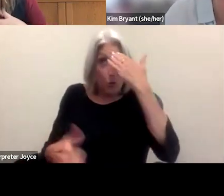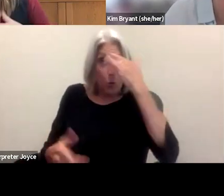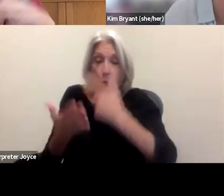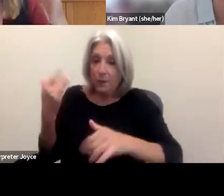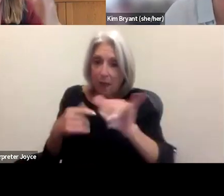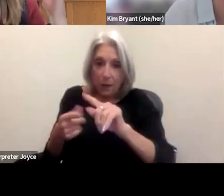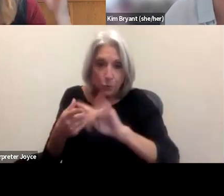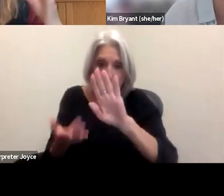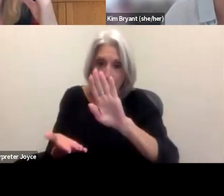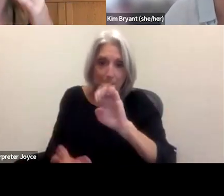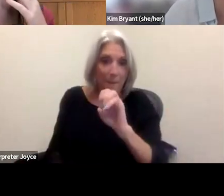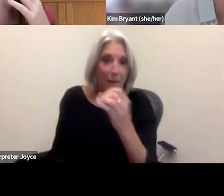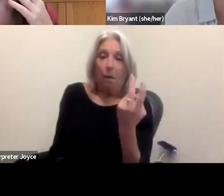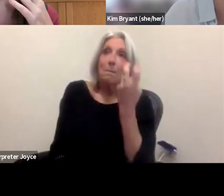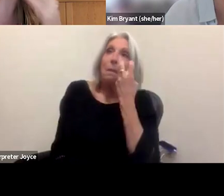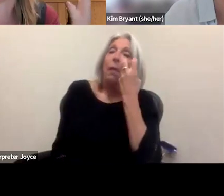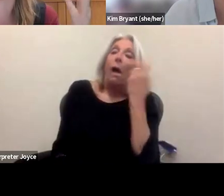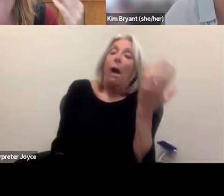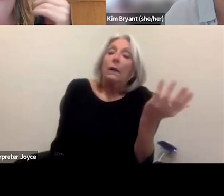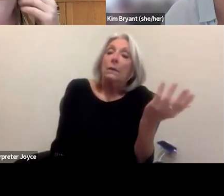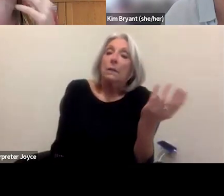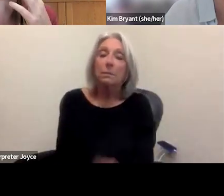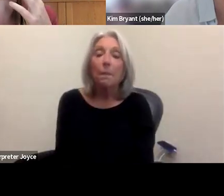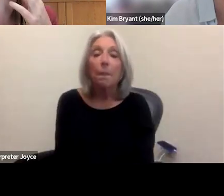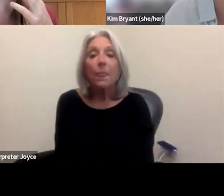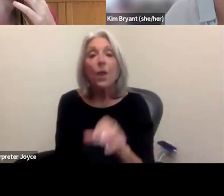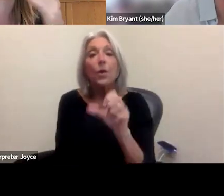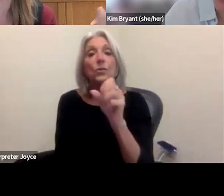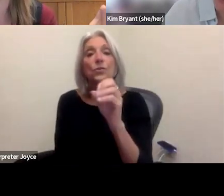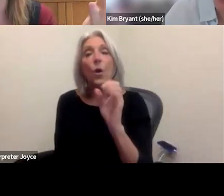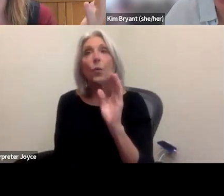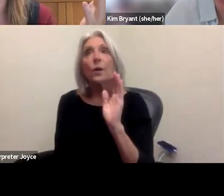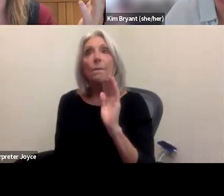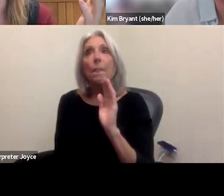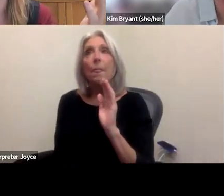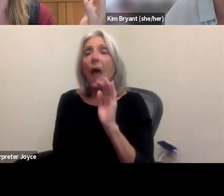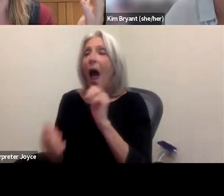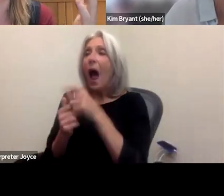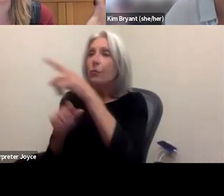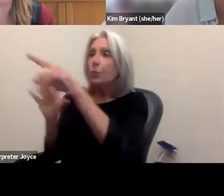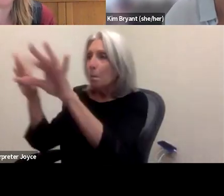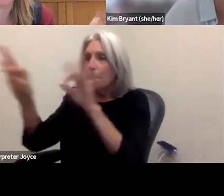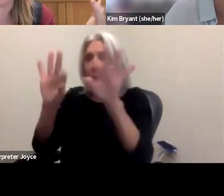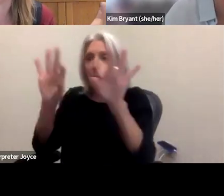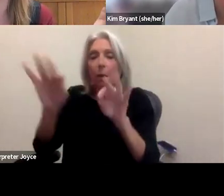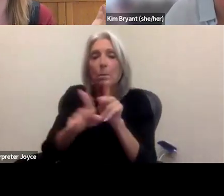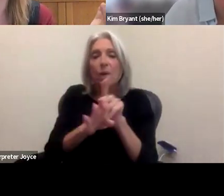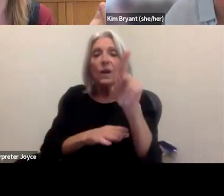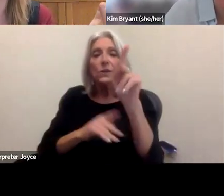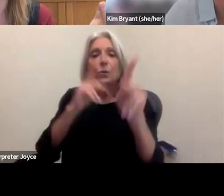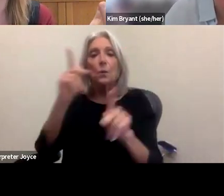So our selection of professionals can be somewhat limited.